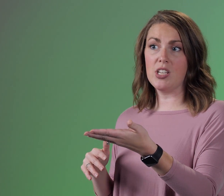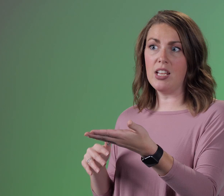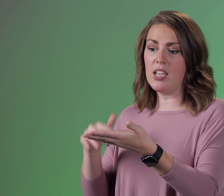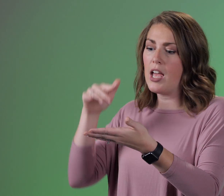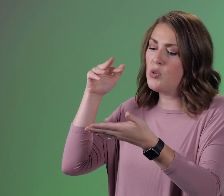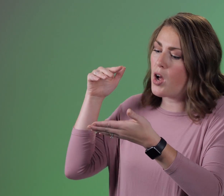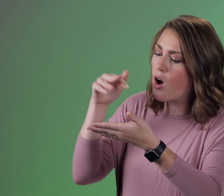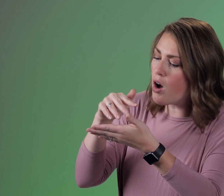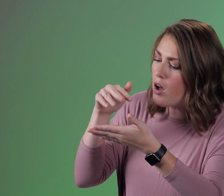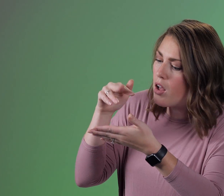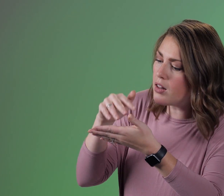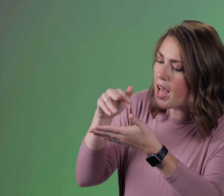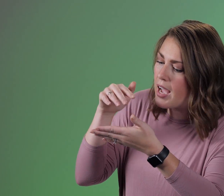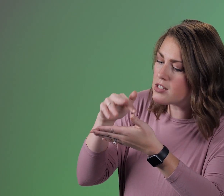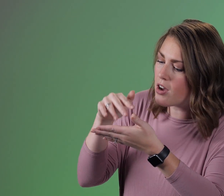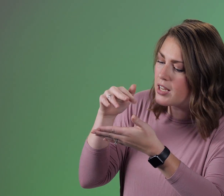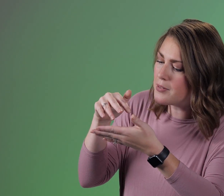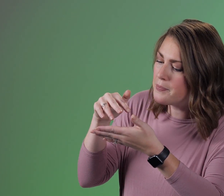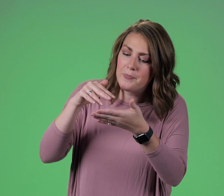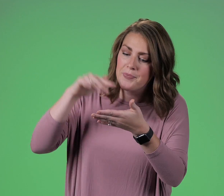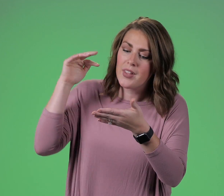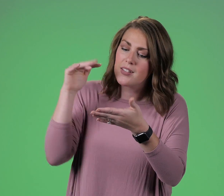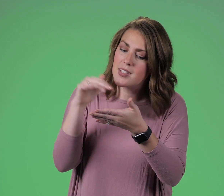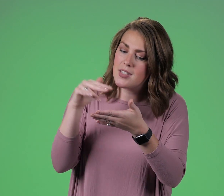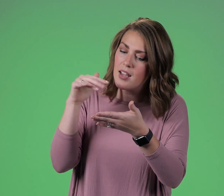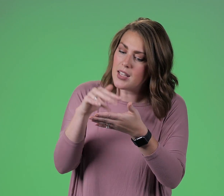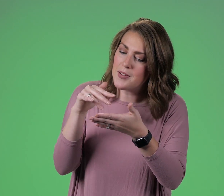studying and you want all eyes on it. Study